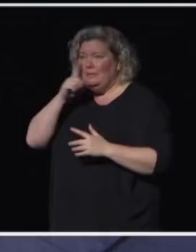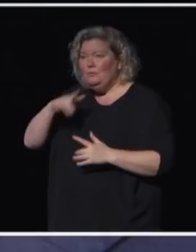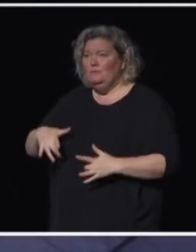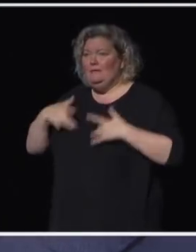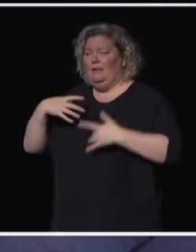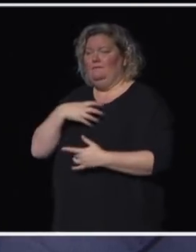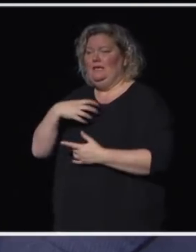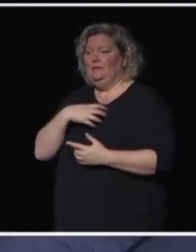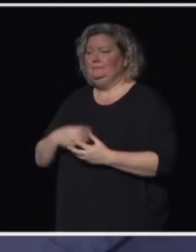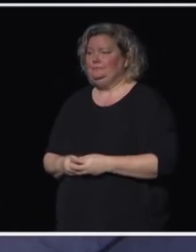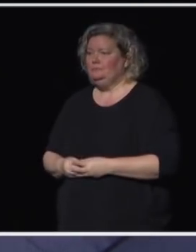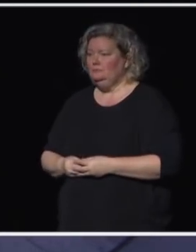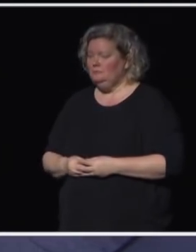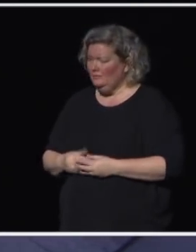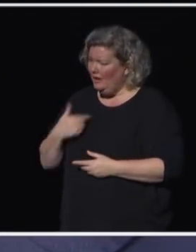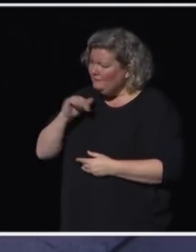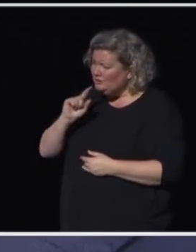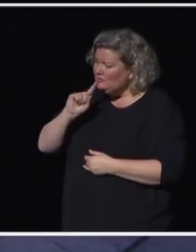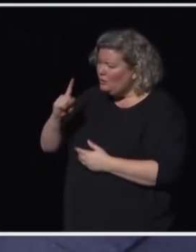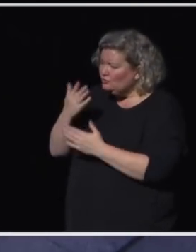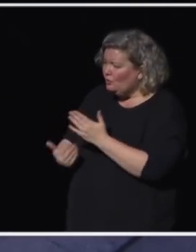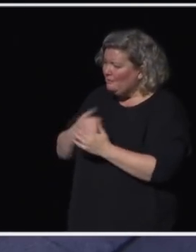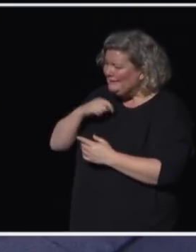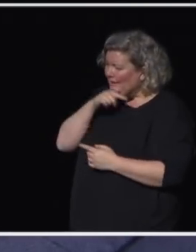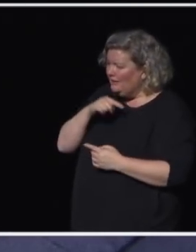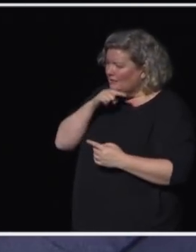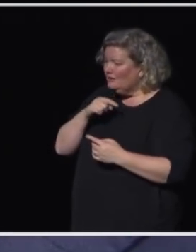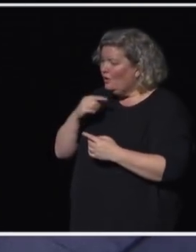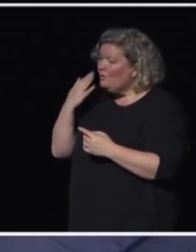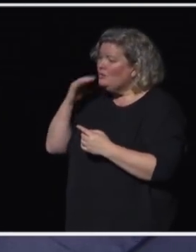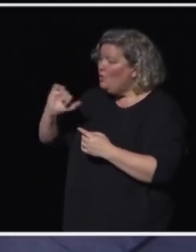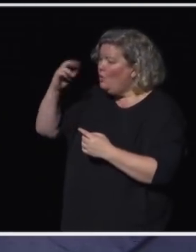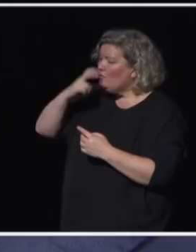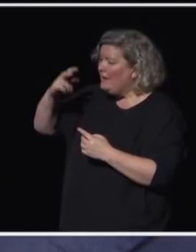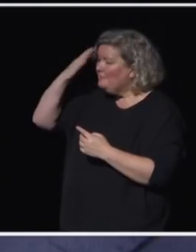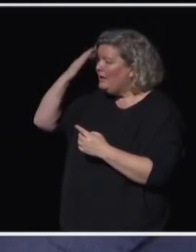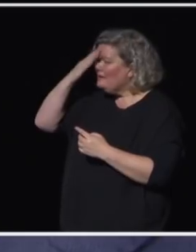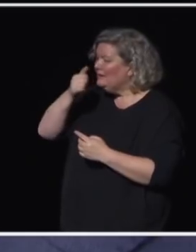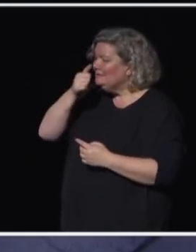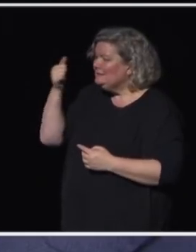Have they told you this story? When your grandmother was 16 years old,